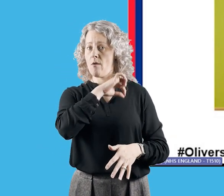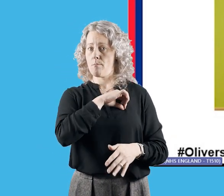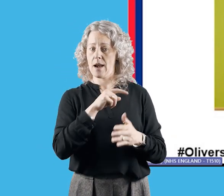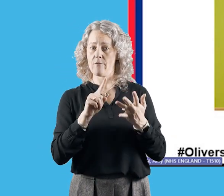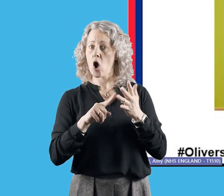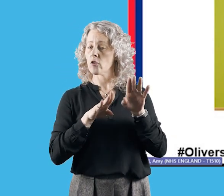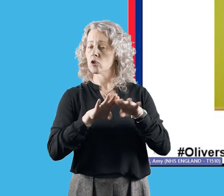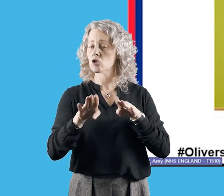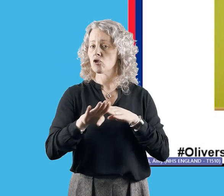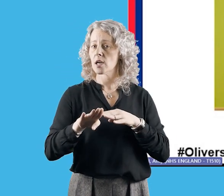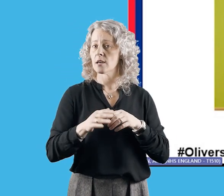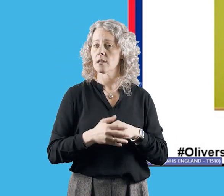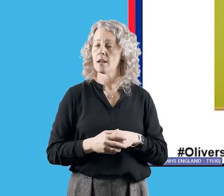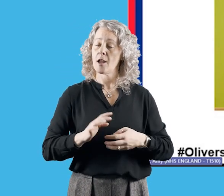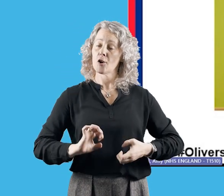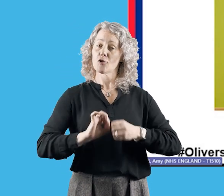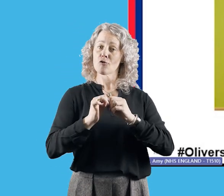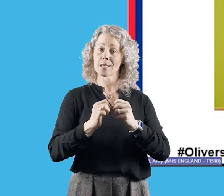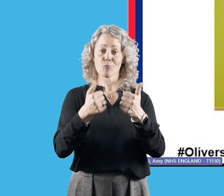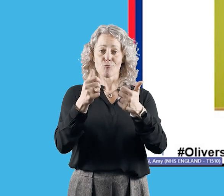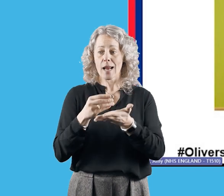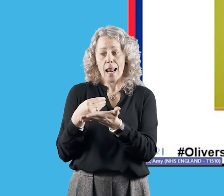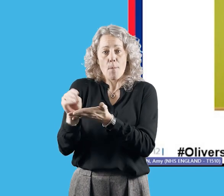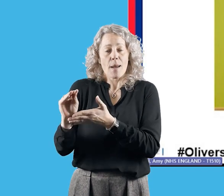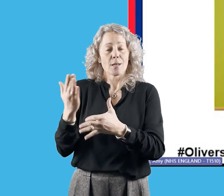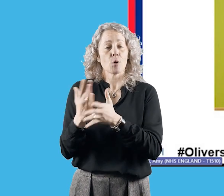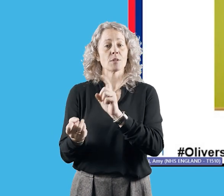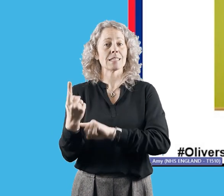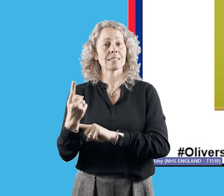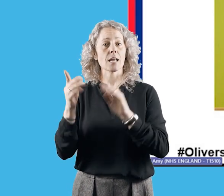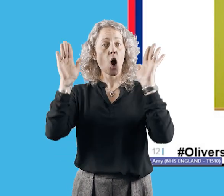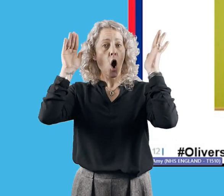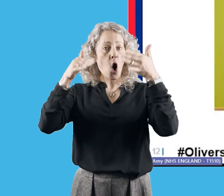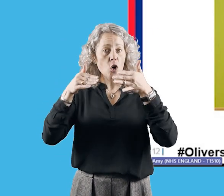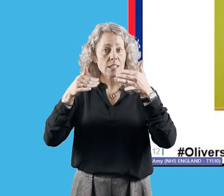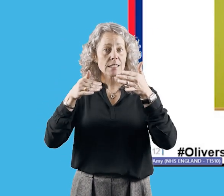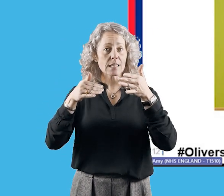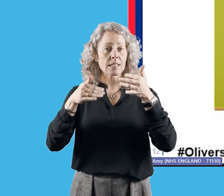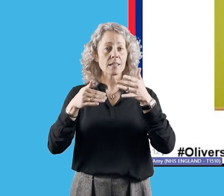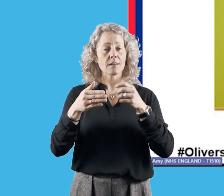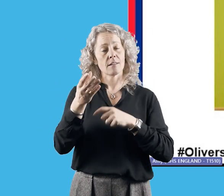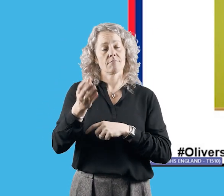it creates real paid job opportunities for autistic people and people with lived experience.